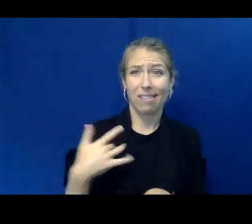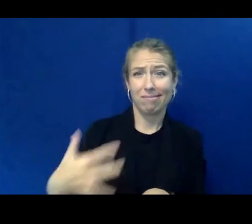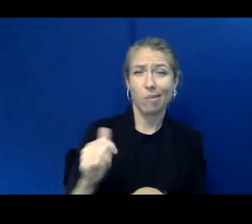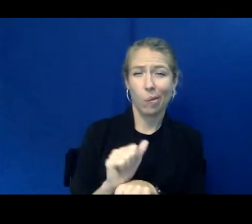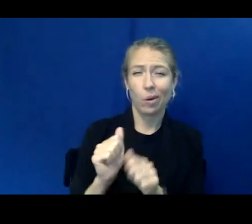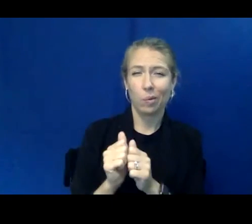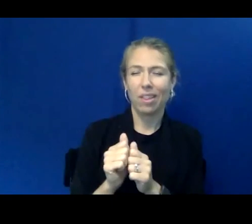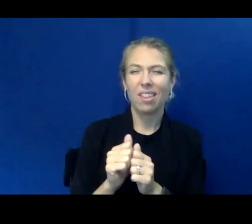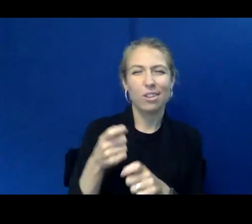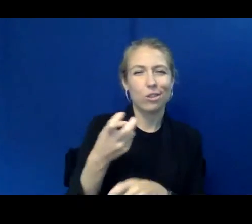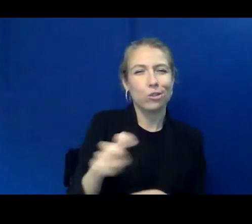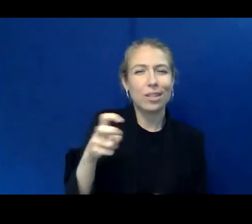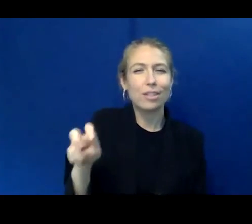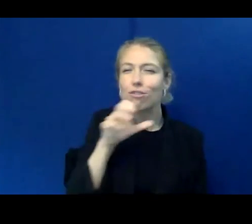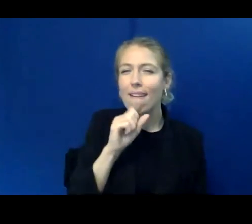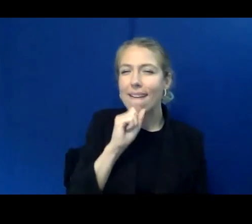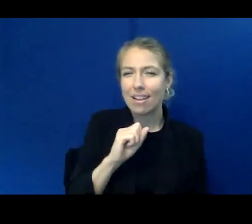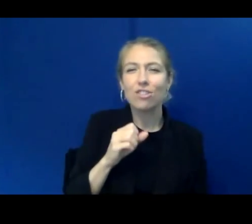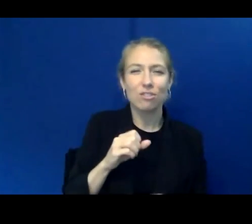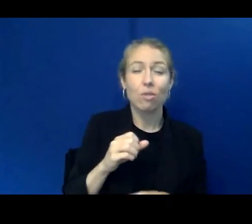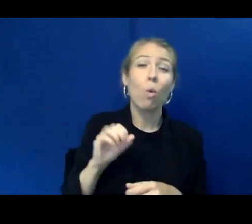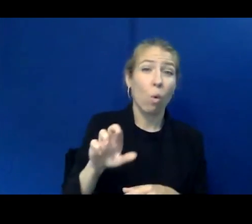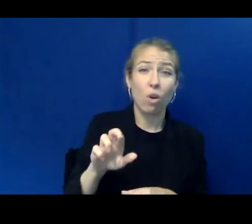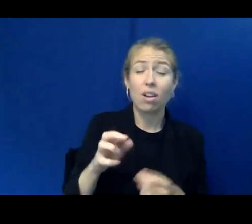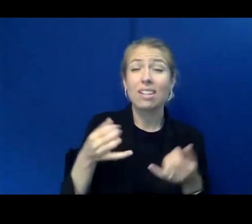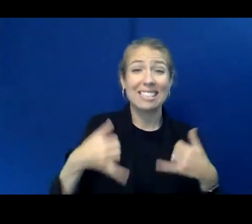or still in the schools, and transitioning out.